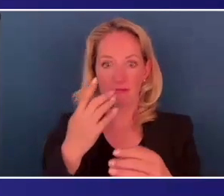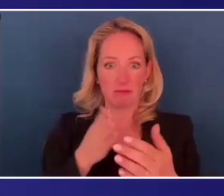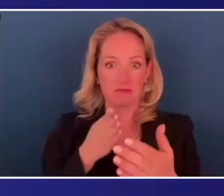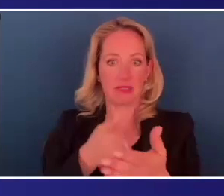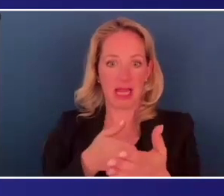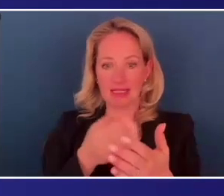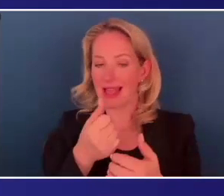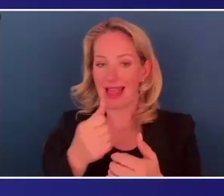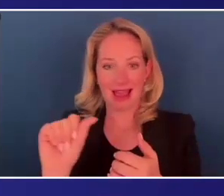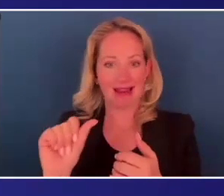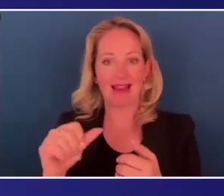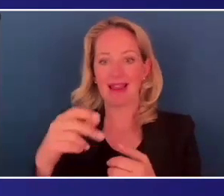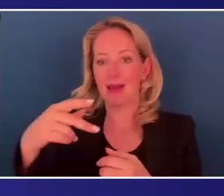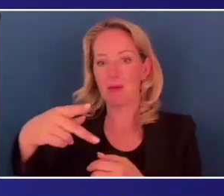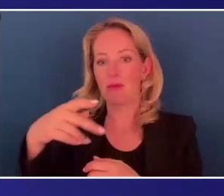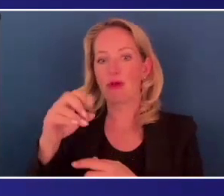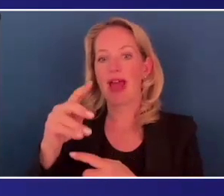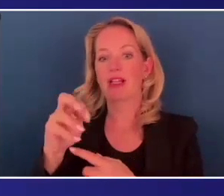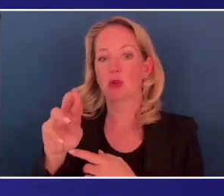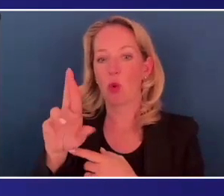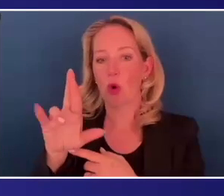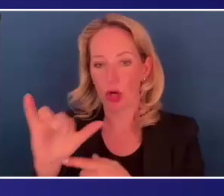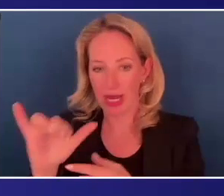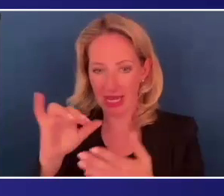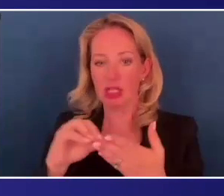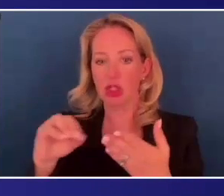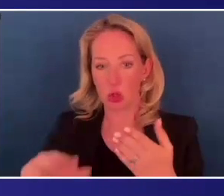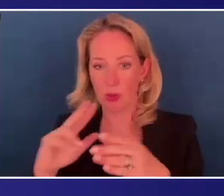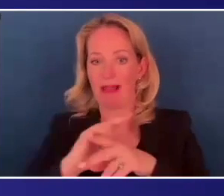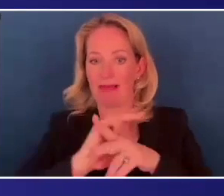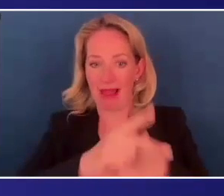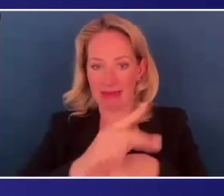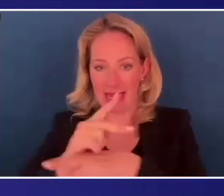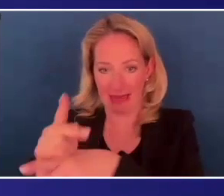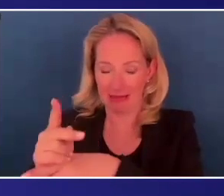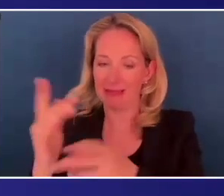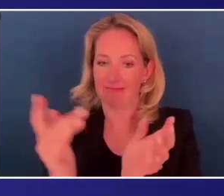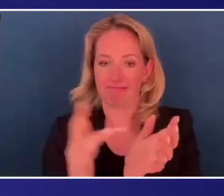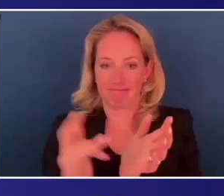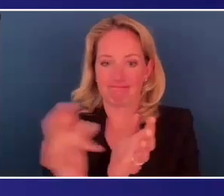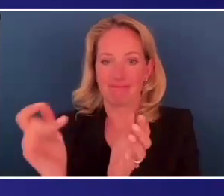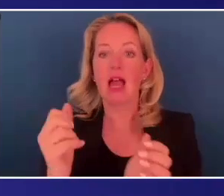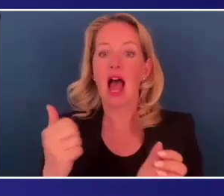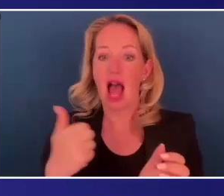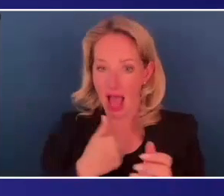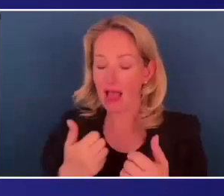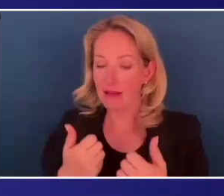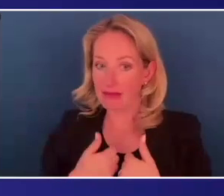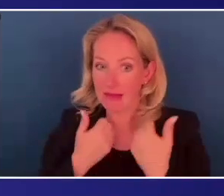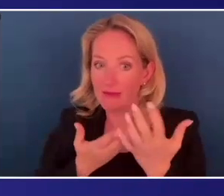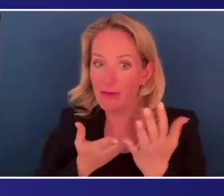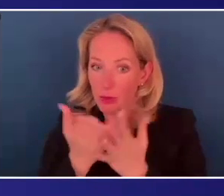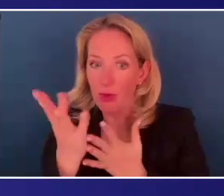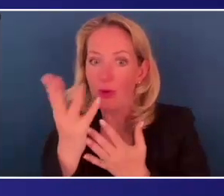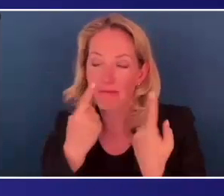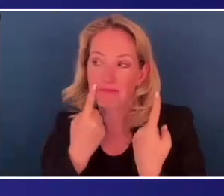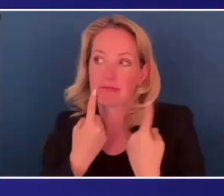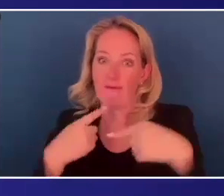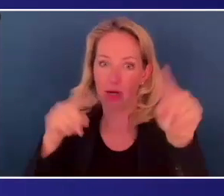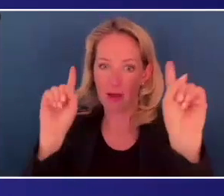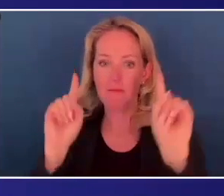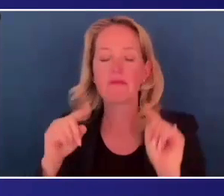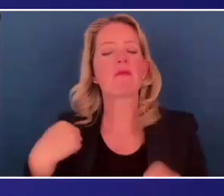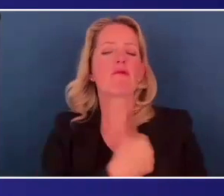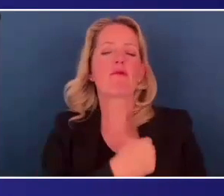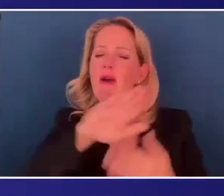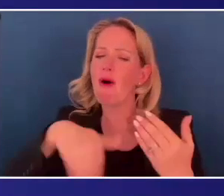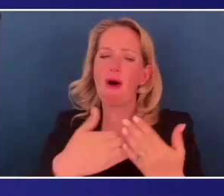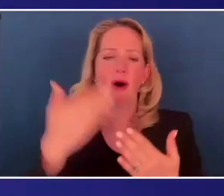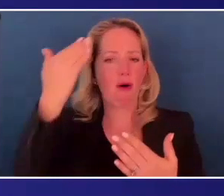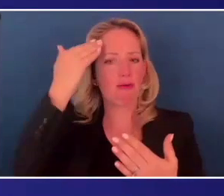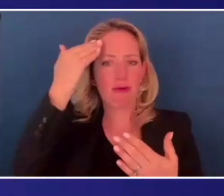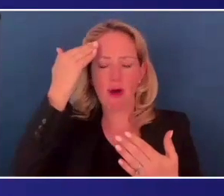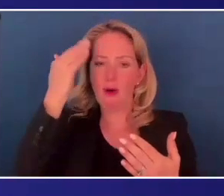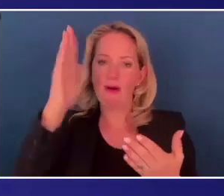I am privileged to have lived through predatory student windy and overcome it. We all know that higher education has become so expensive.